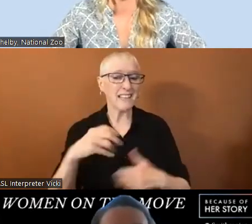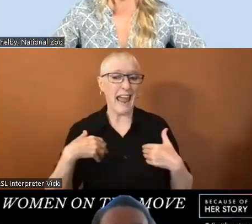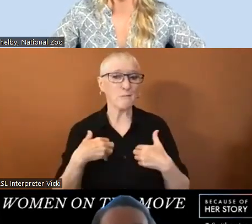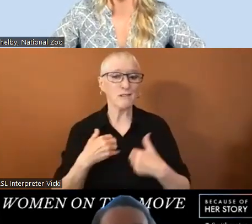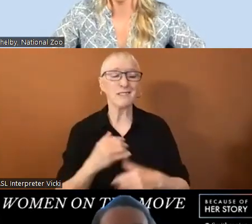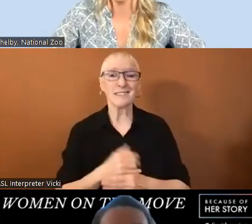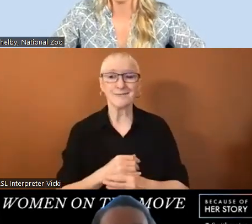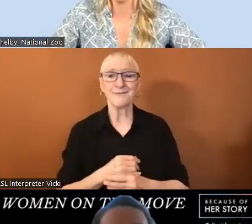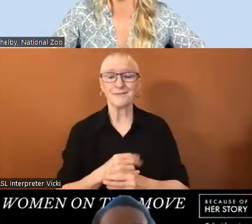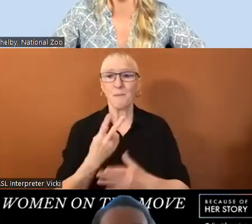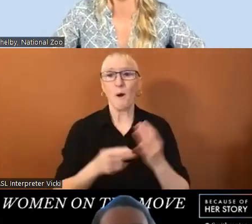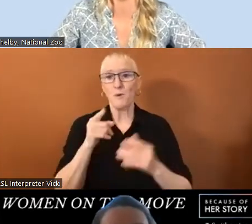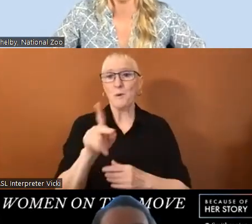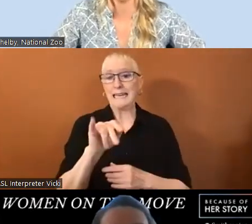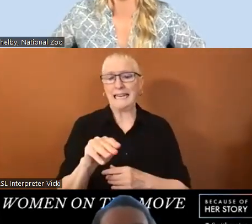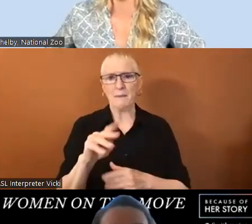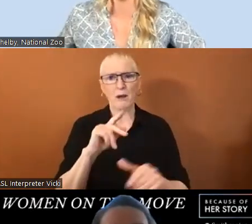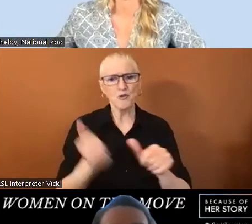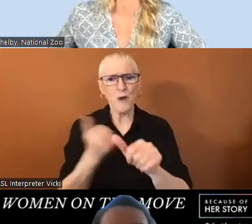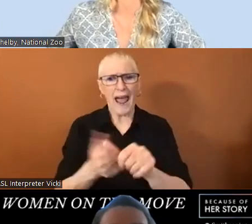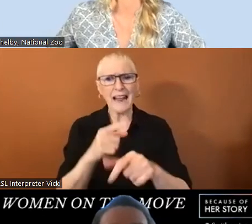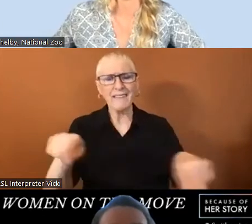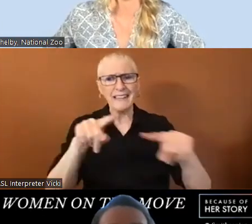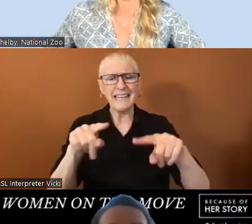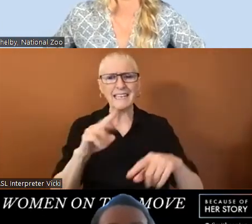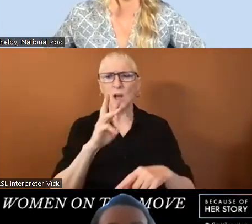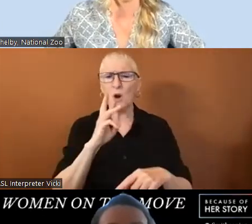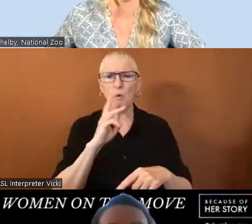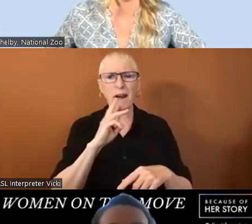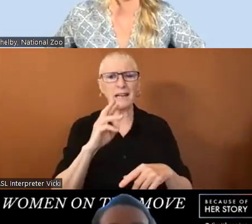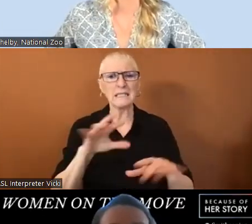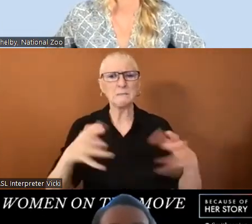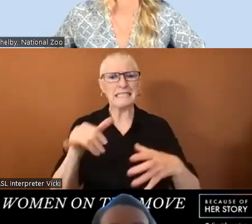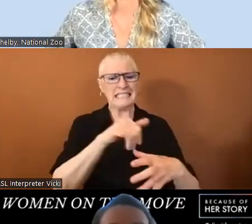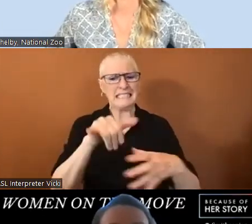Both you and Kim track these aquatic species, so that we know where they go and so that they can help,